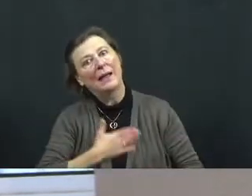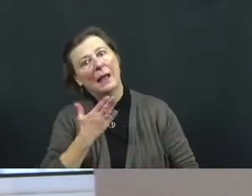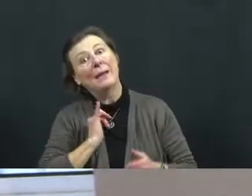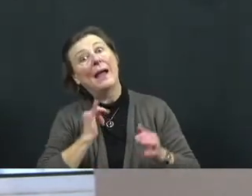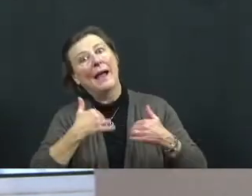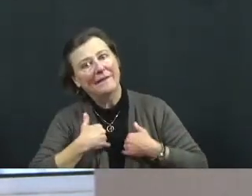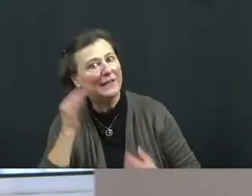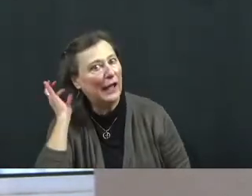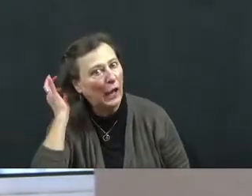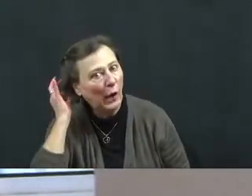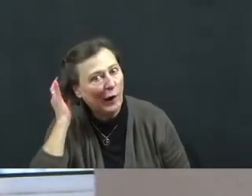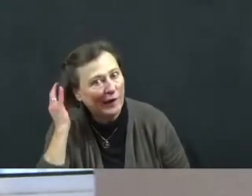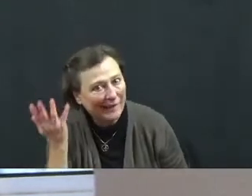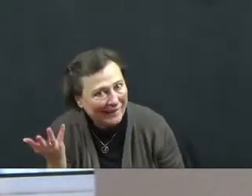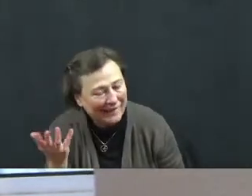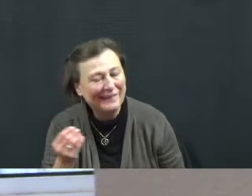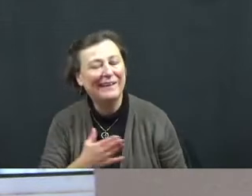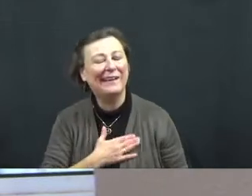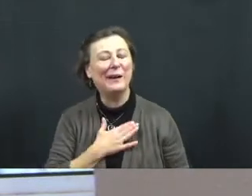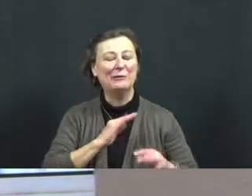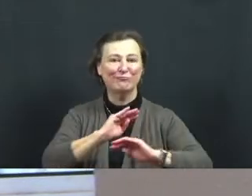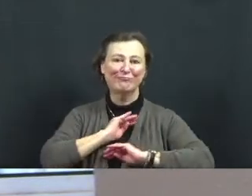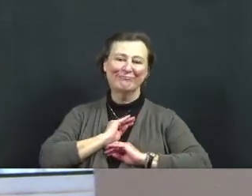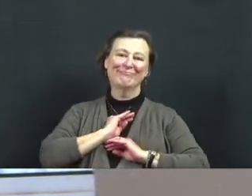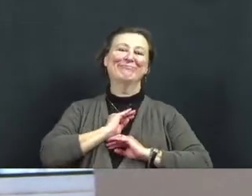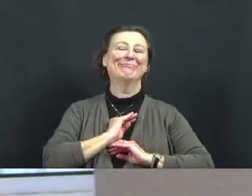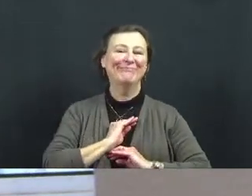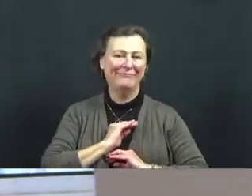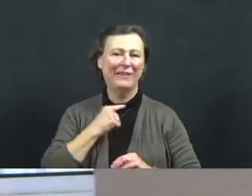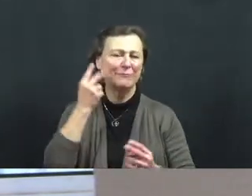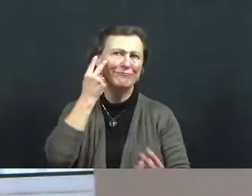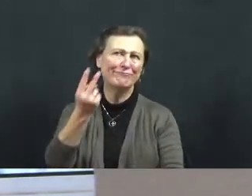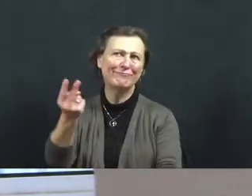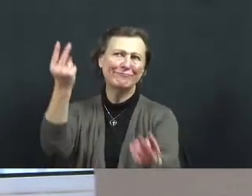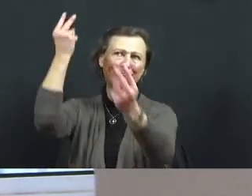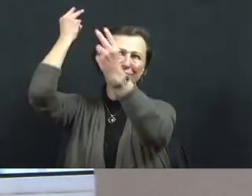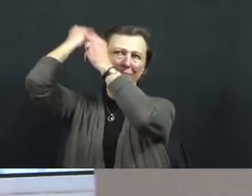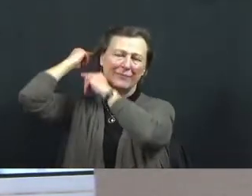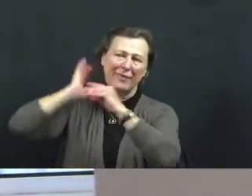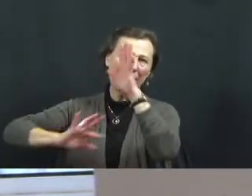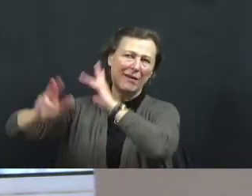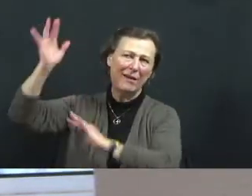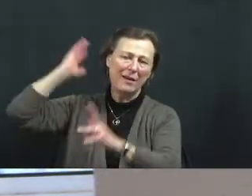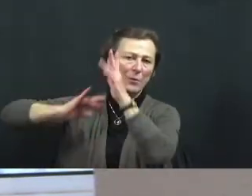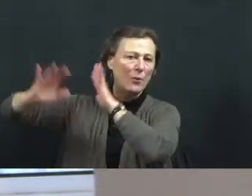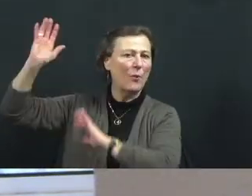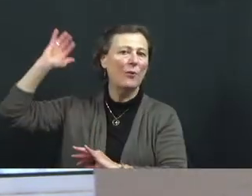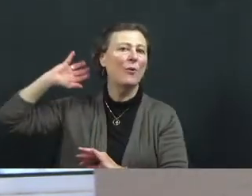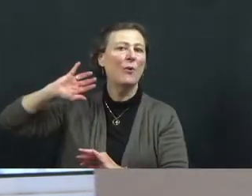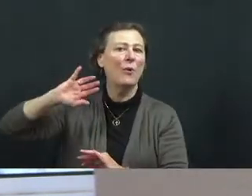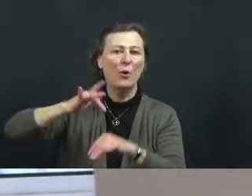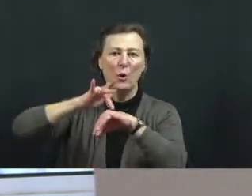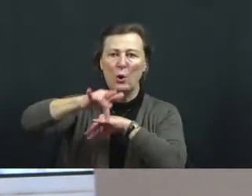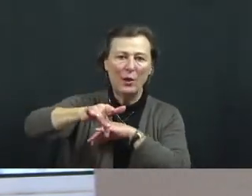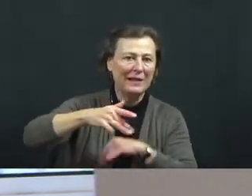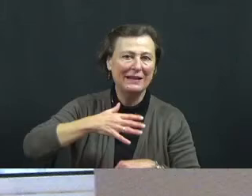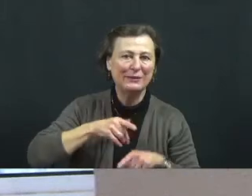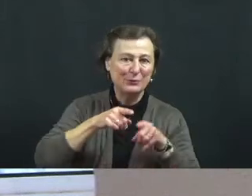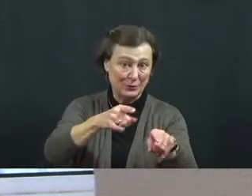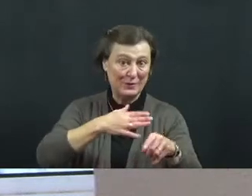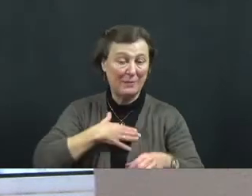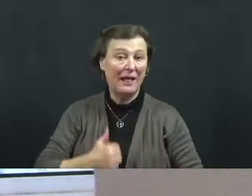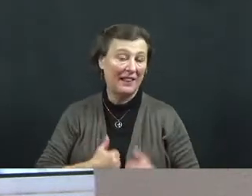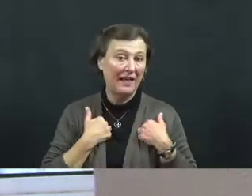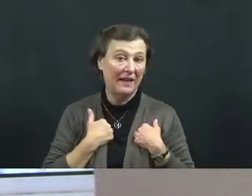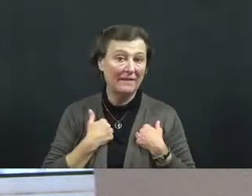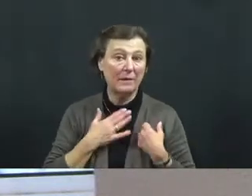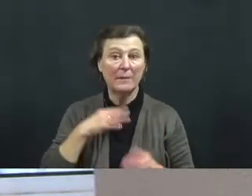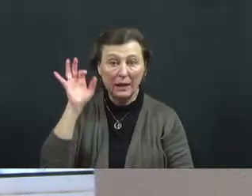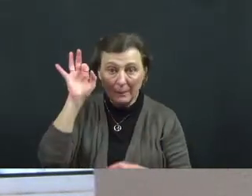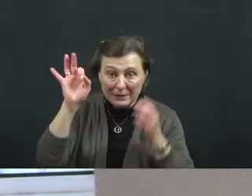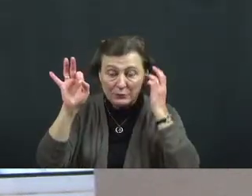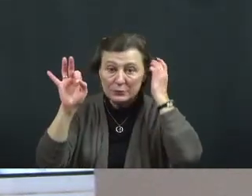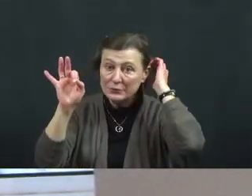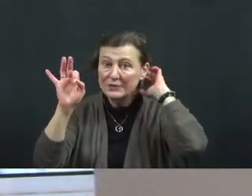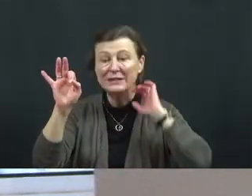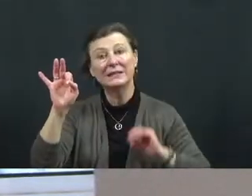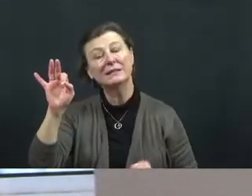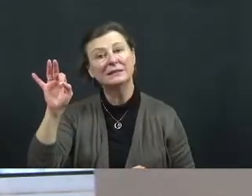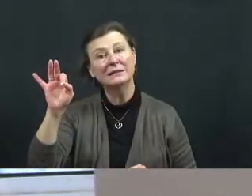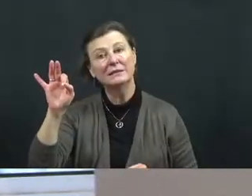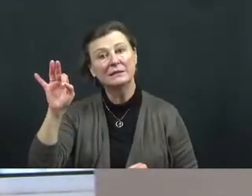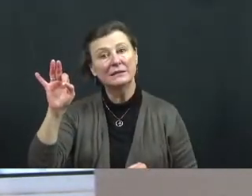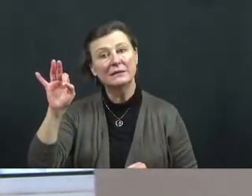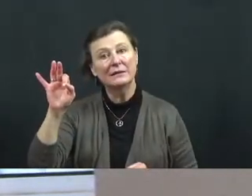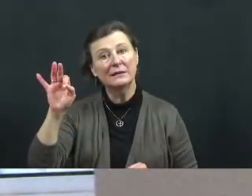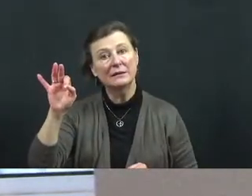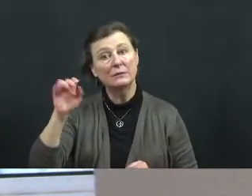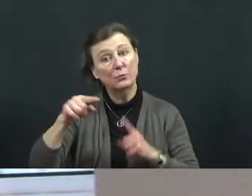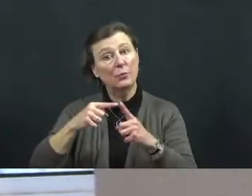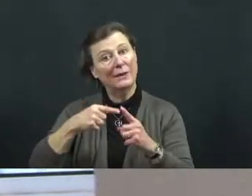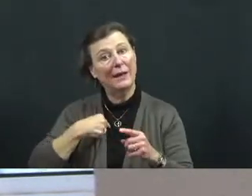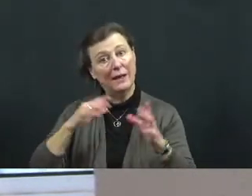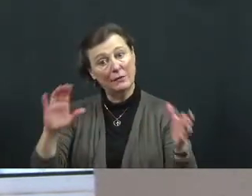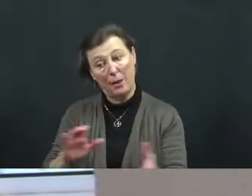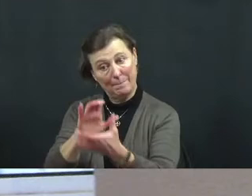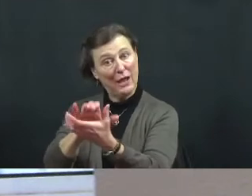I was thinking back a long time ago, early in my life, in my ministry, when I got married.